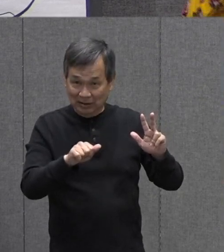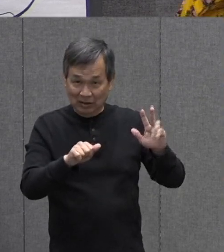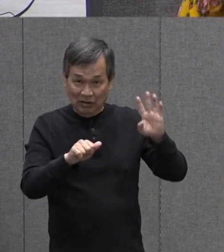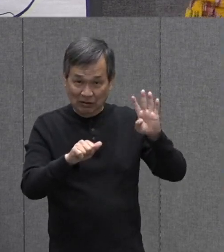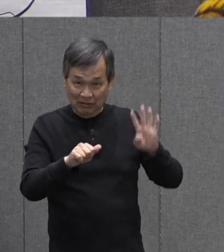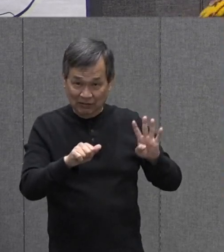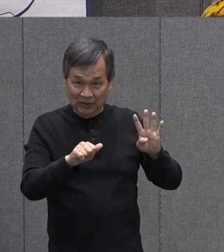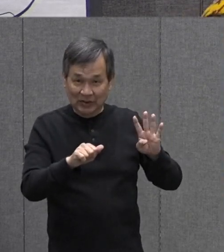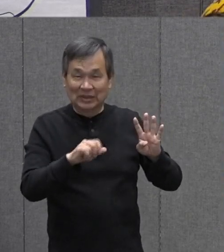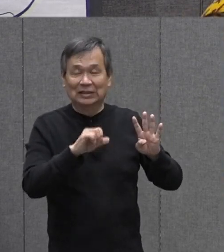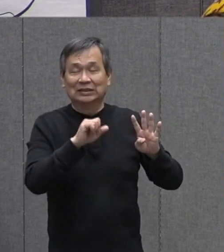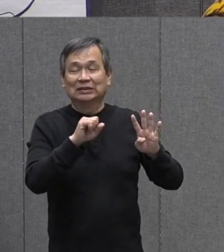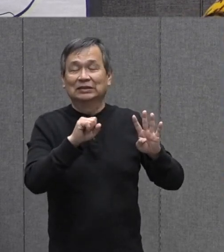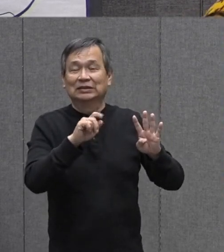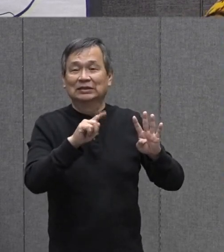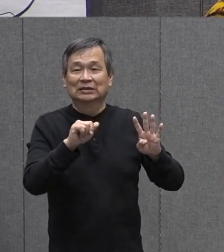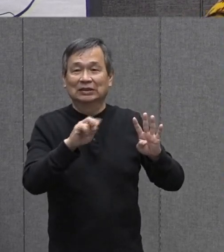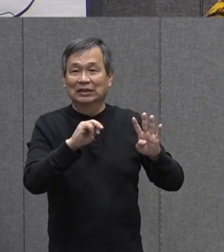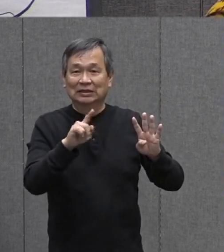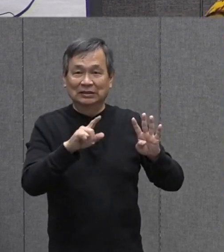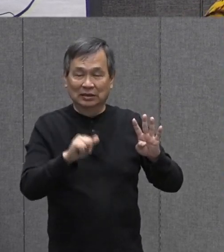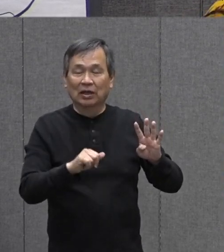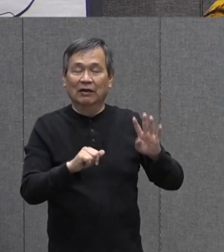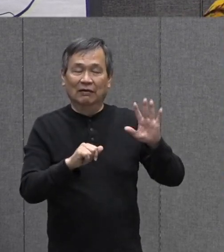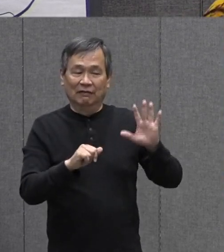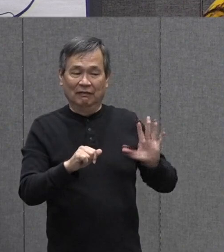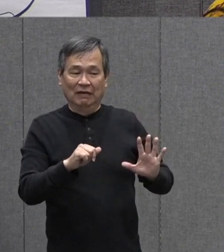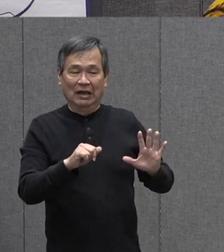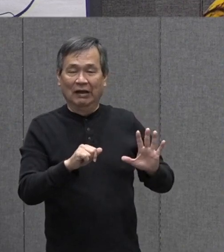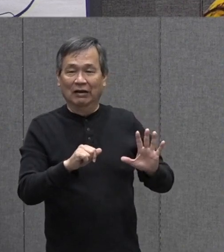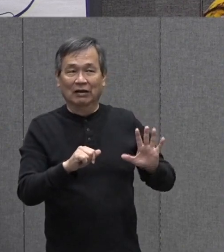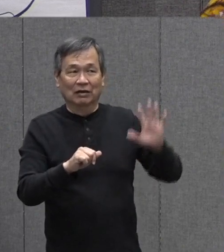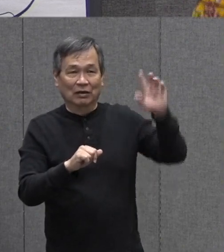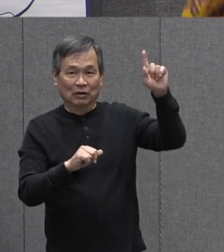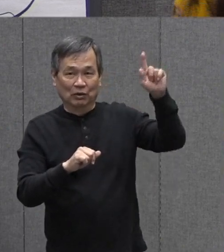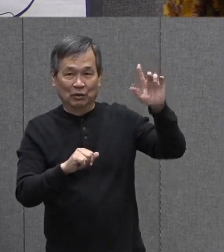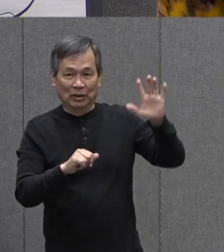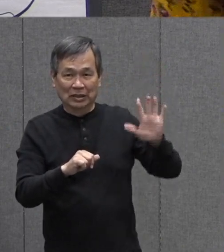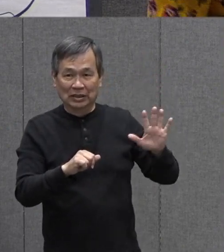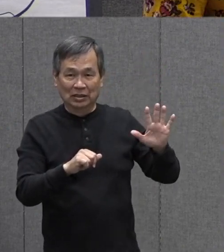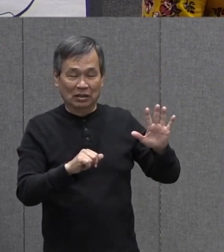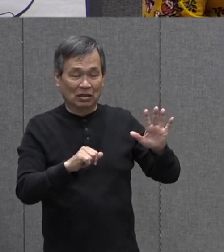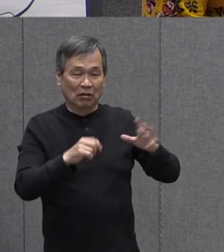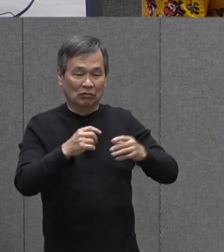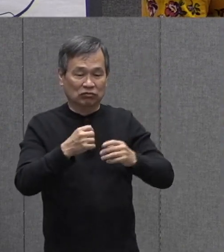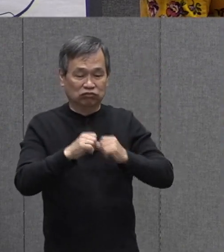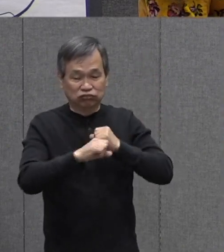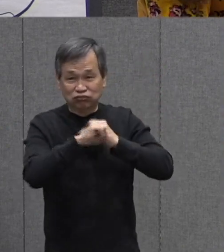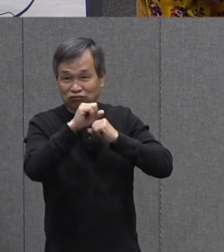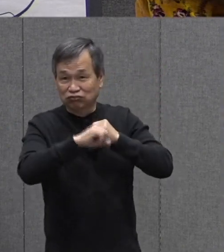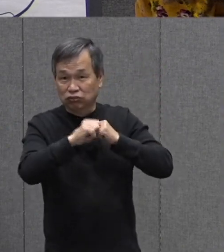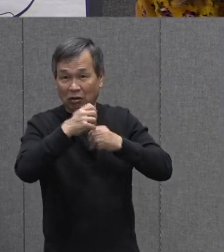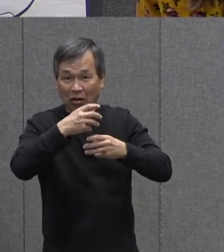and five. This one's gonna be tricky to write on. My poem got a little long, I was very excited.